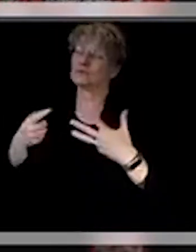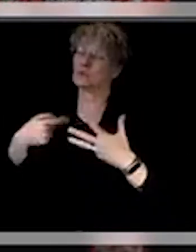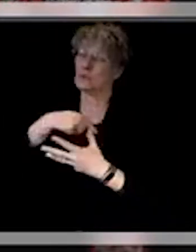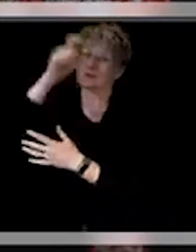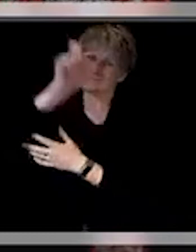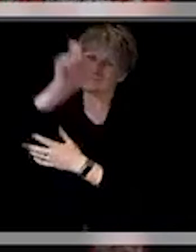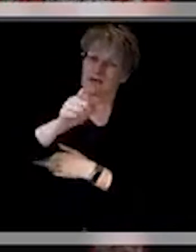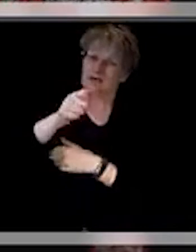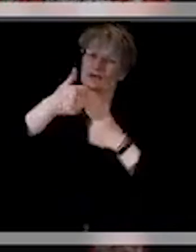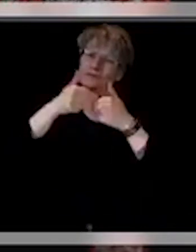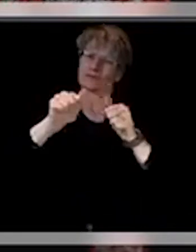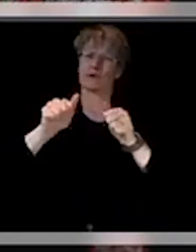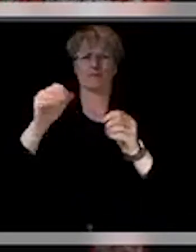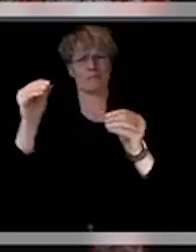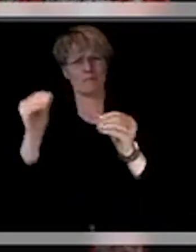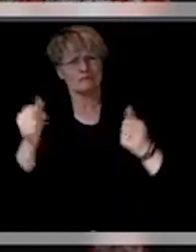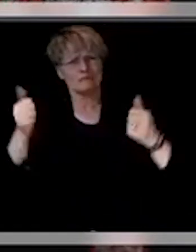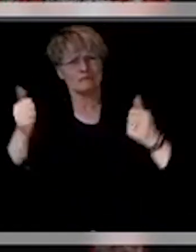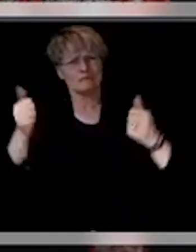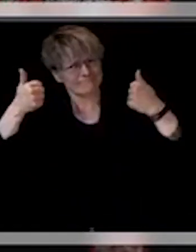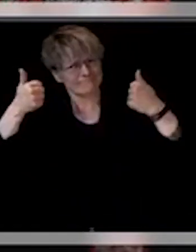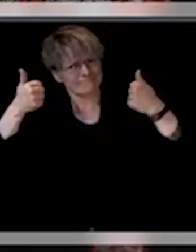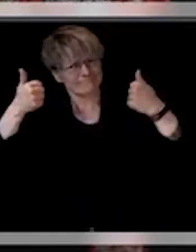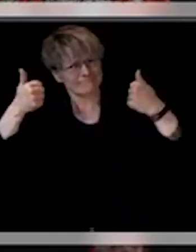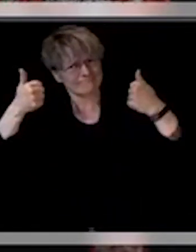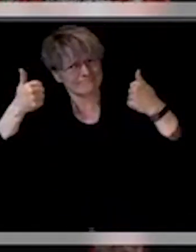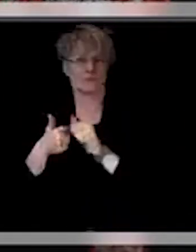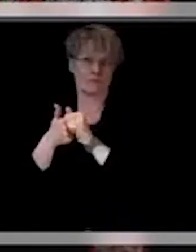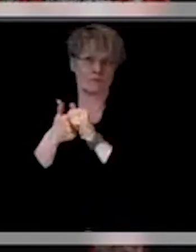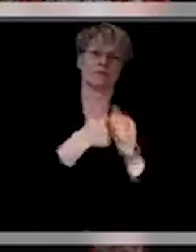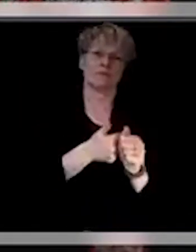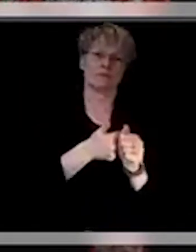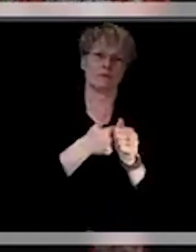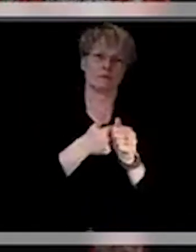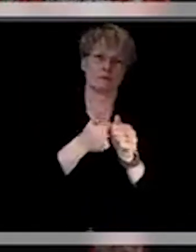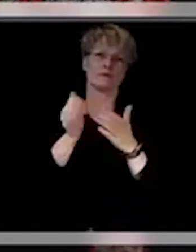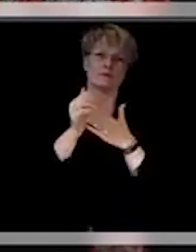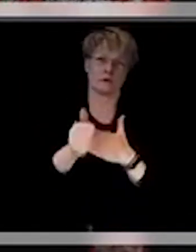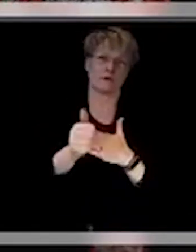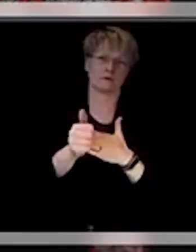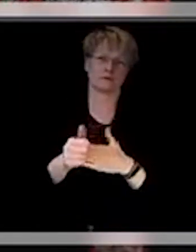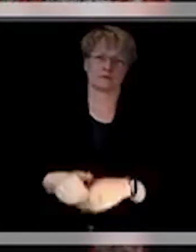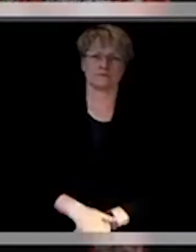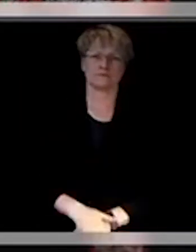the other thing that I will say, just because that I can just speak what I want to say is,